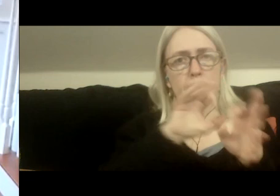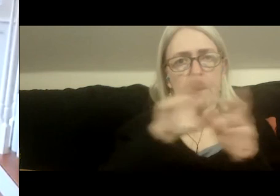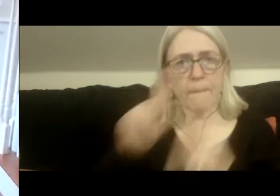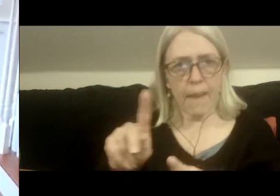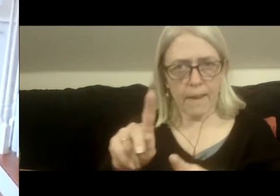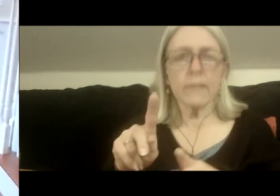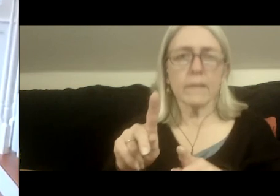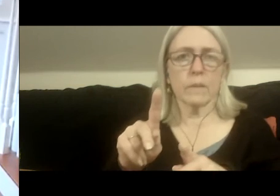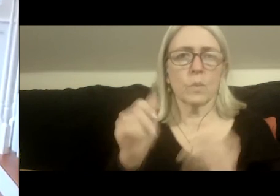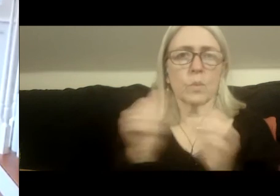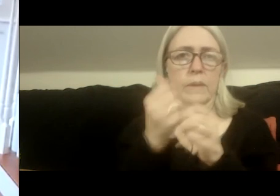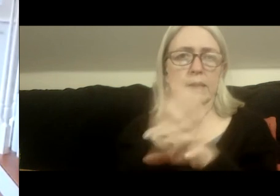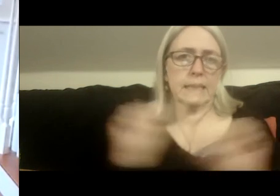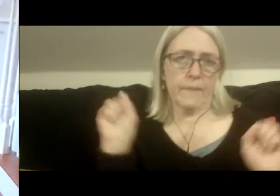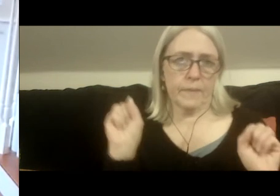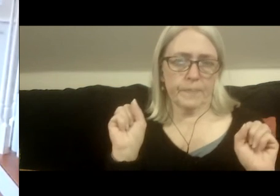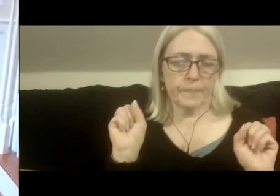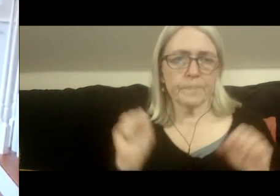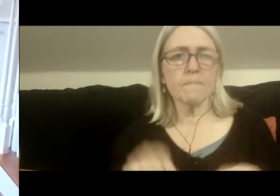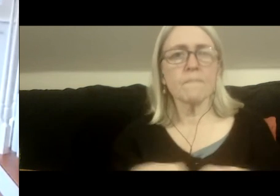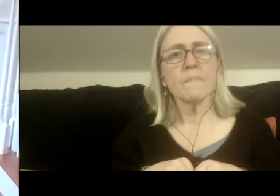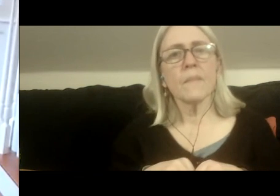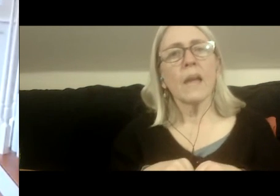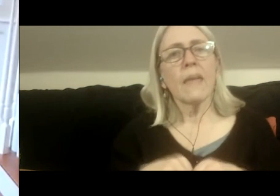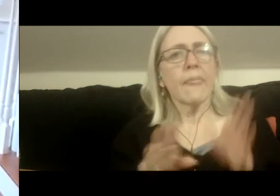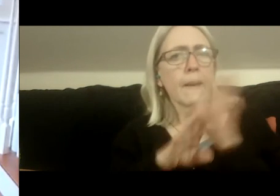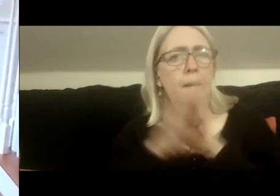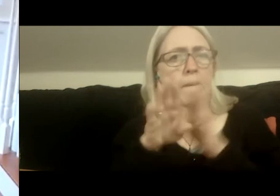They developed and implemented de-densification plans for our buildings,